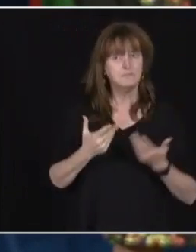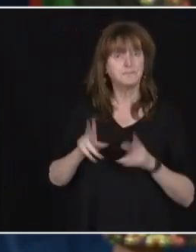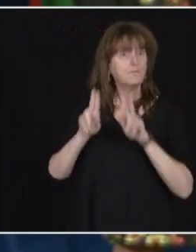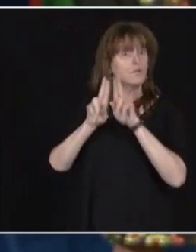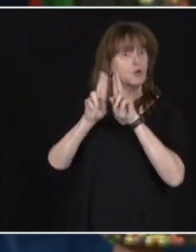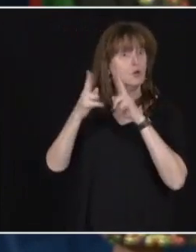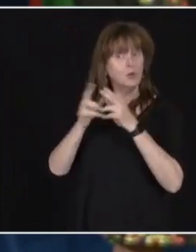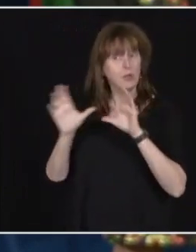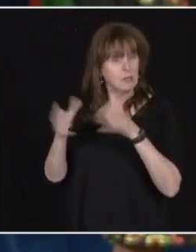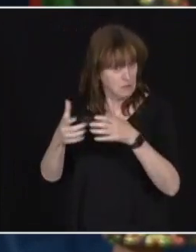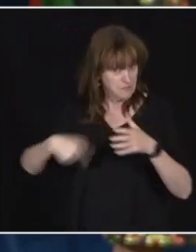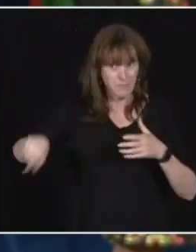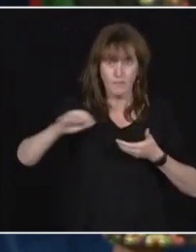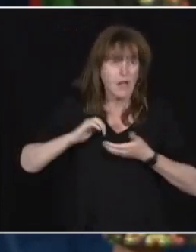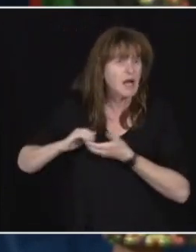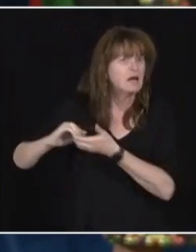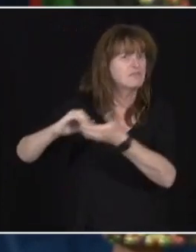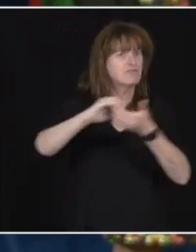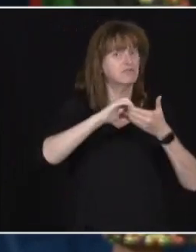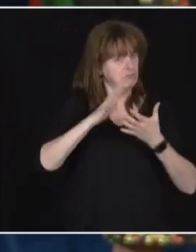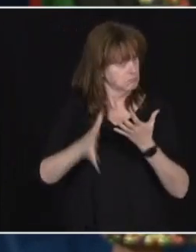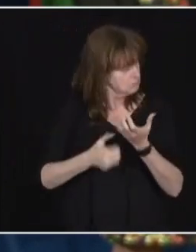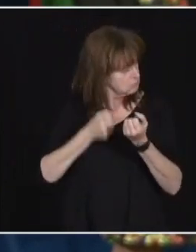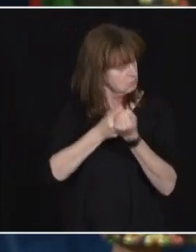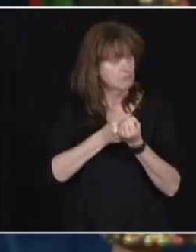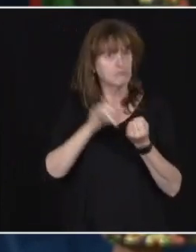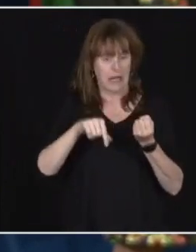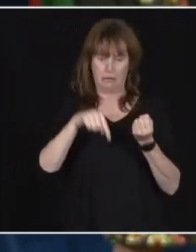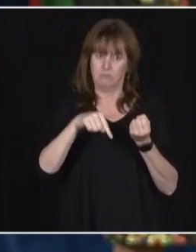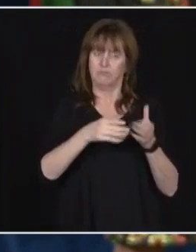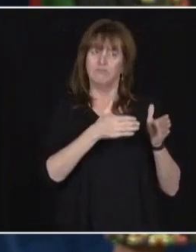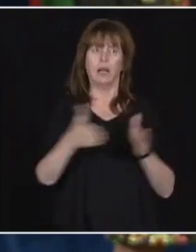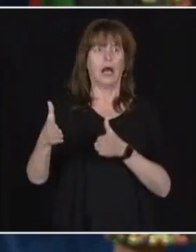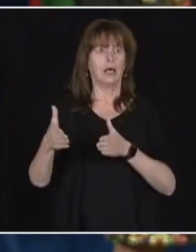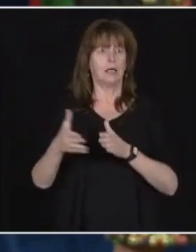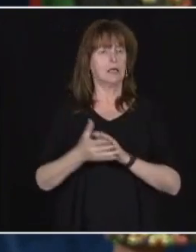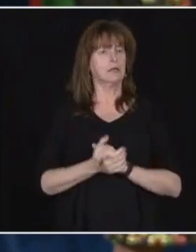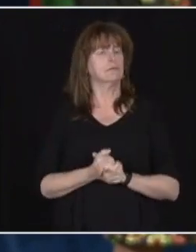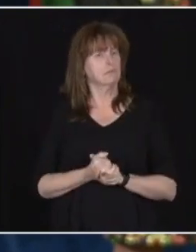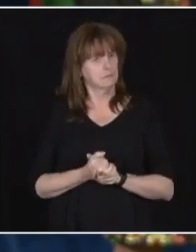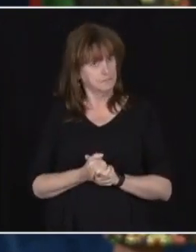union representatives have all come together to support this framework.